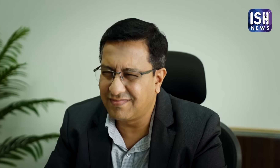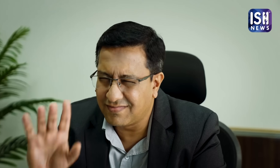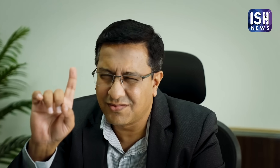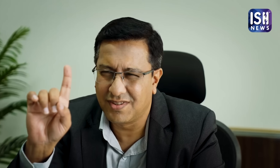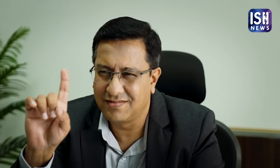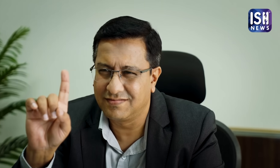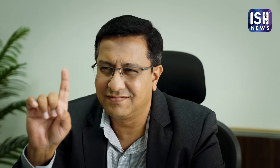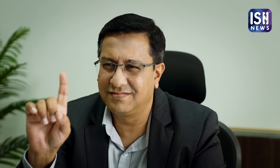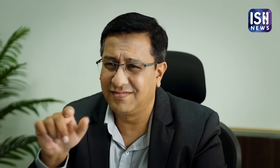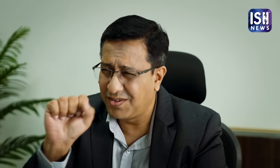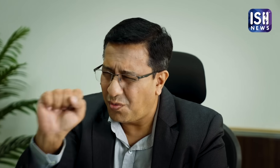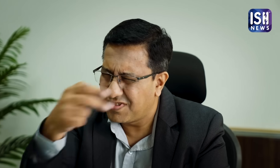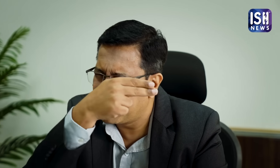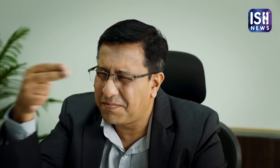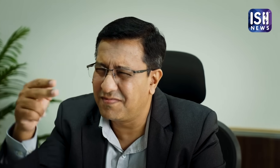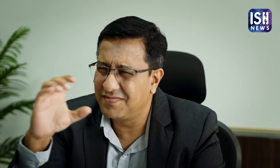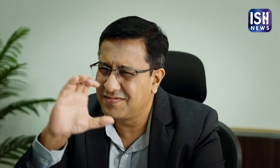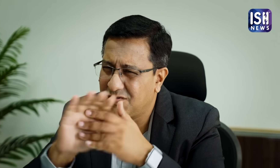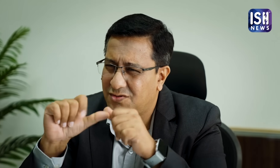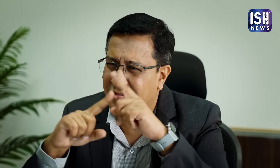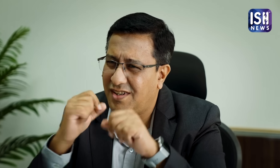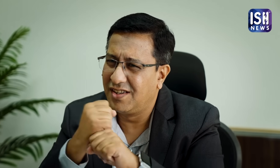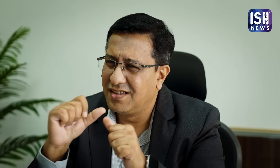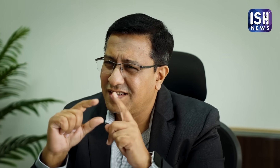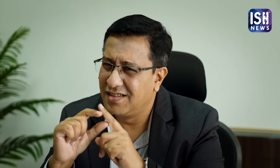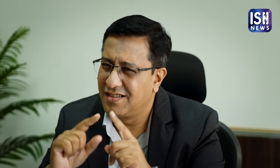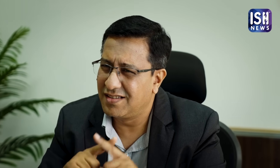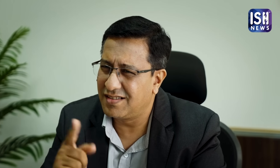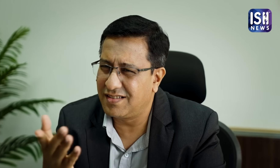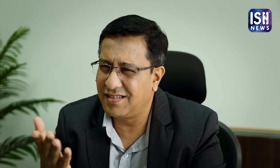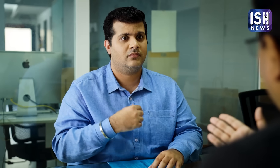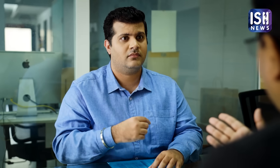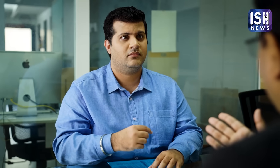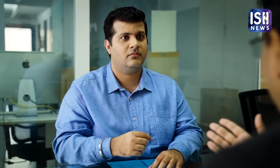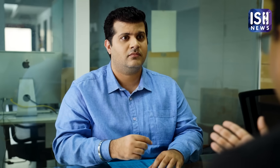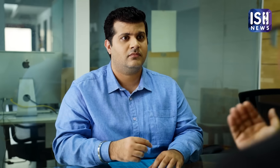Wait a second! Your name is ChatGPT?! Umm, yes.